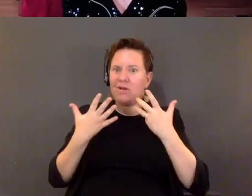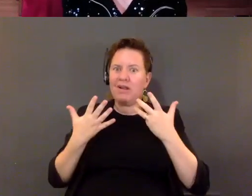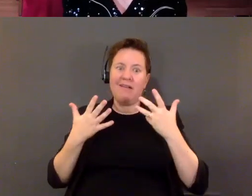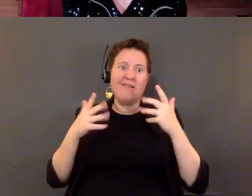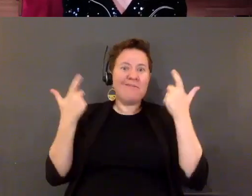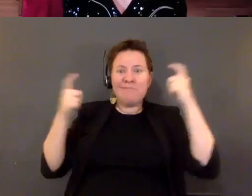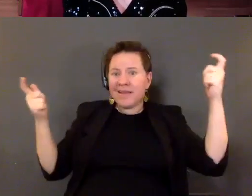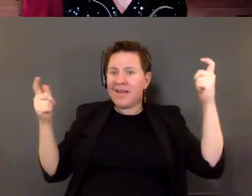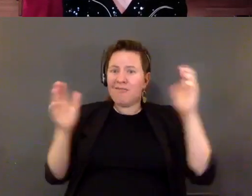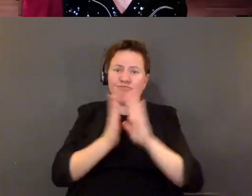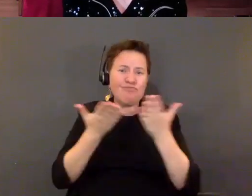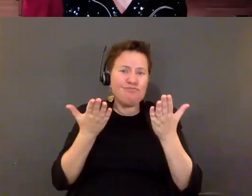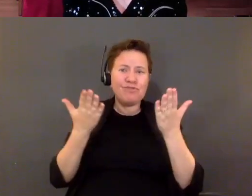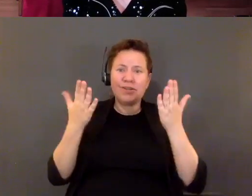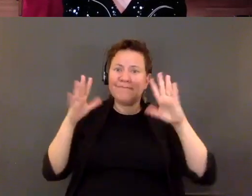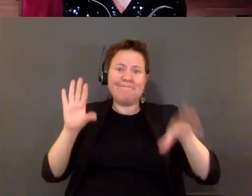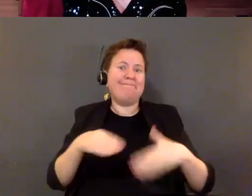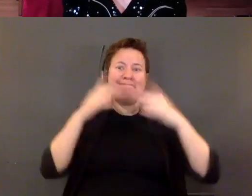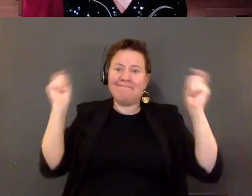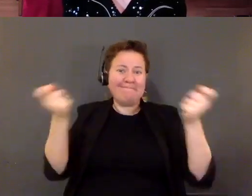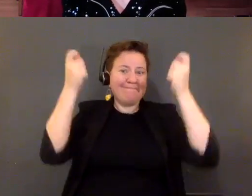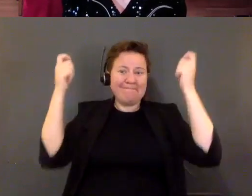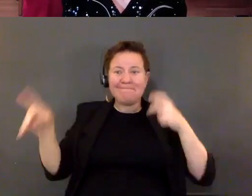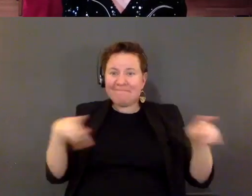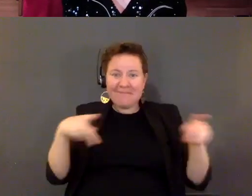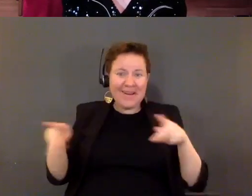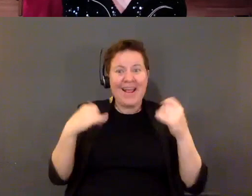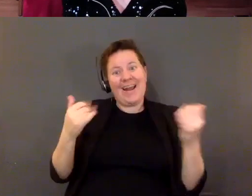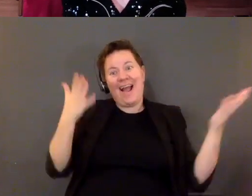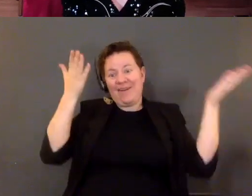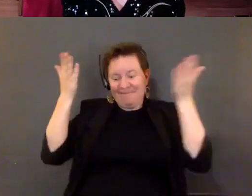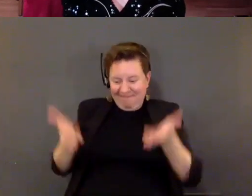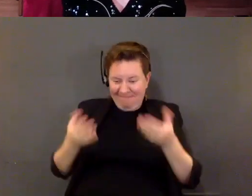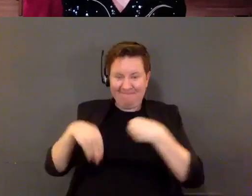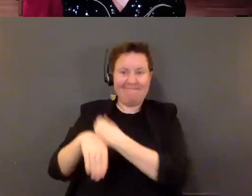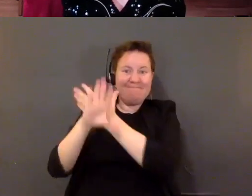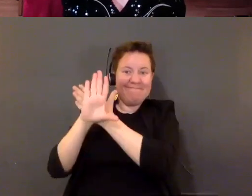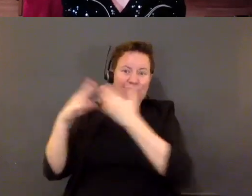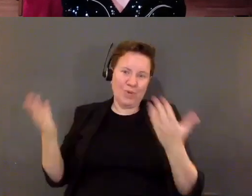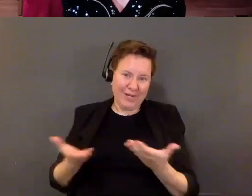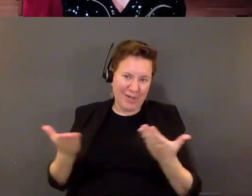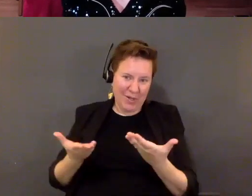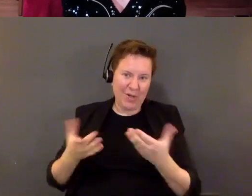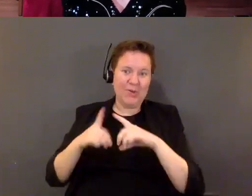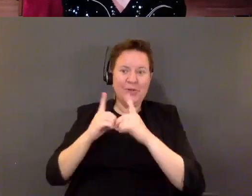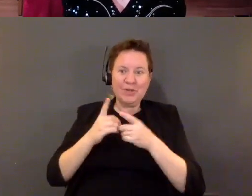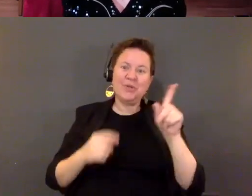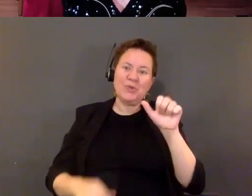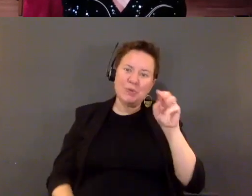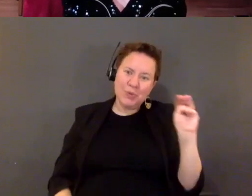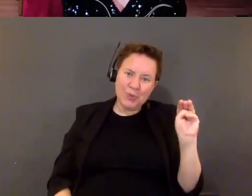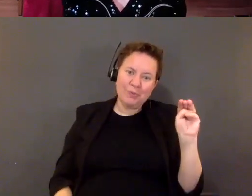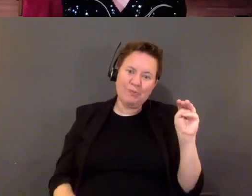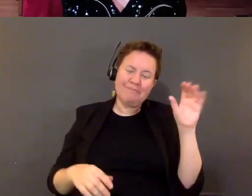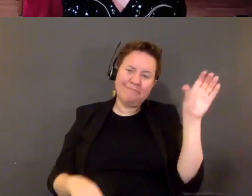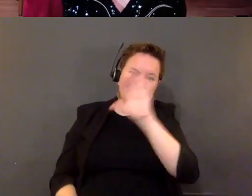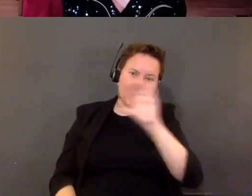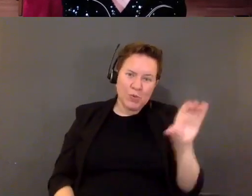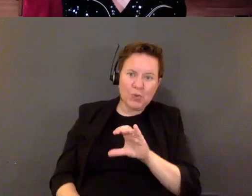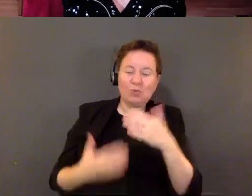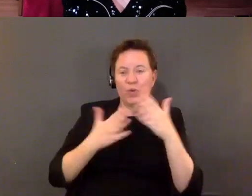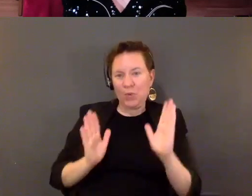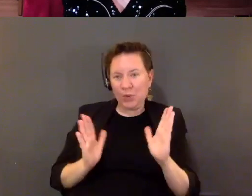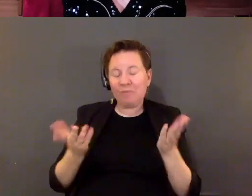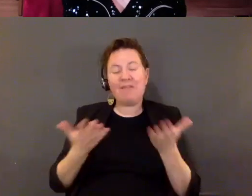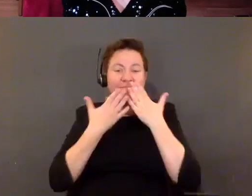wedding and now we're here in this digital zoom room and i am so deeply grateful to be here.